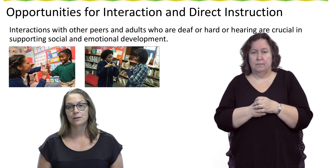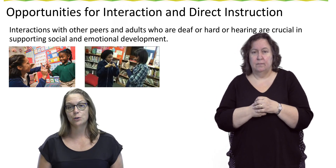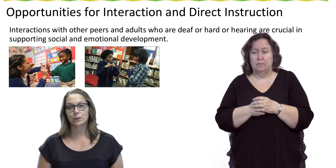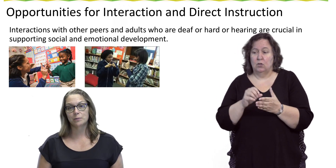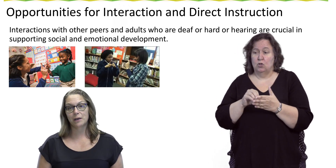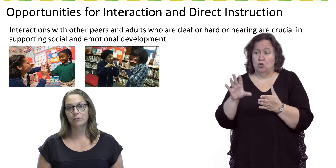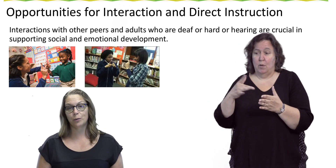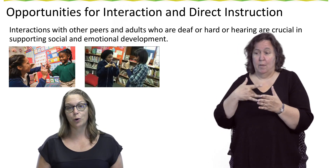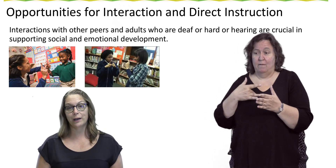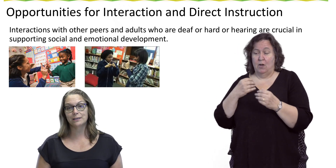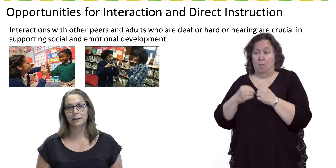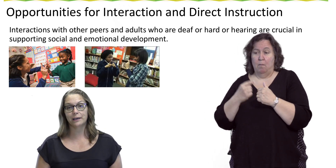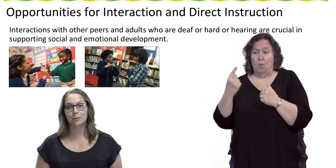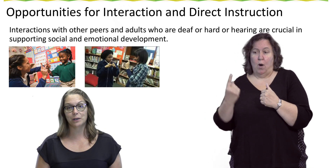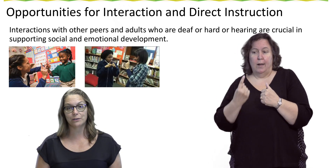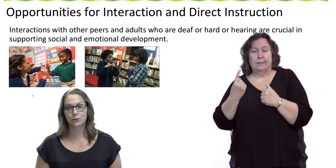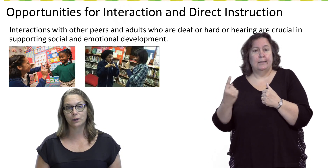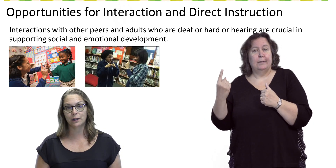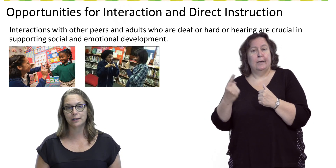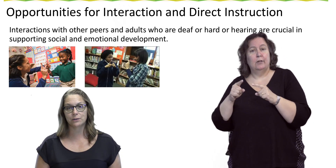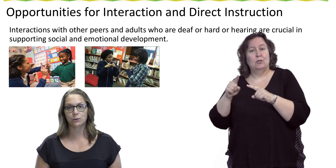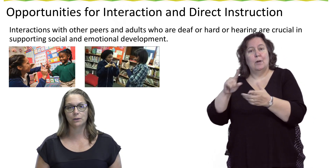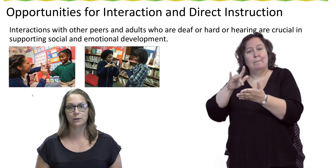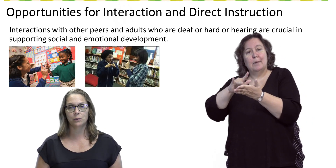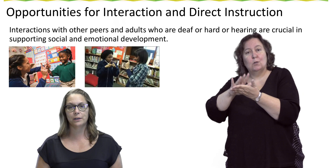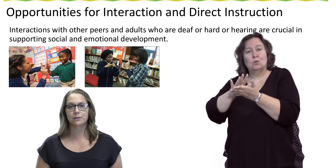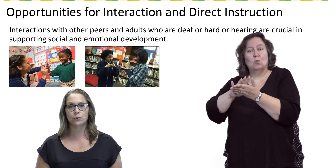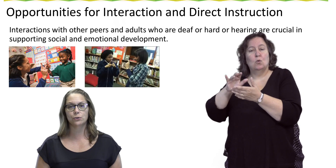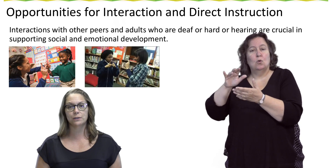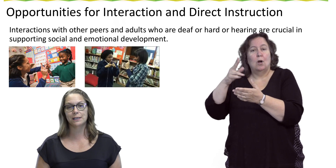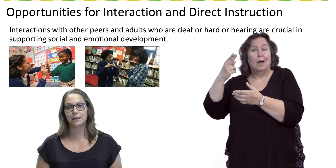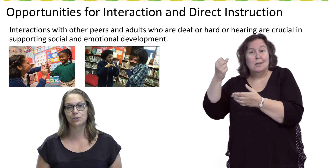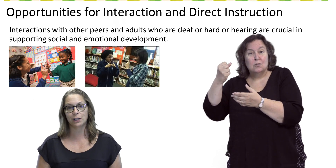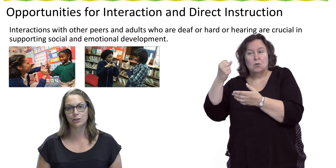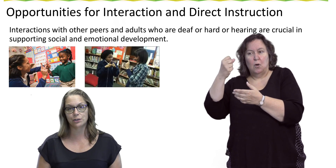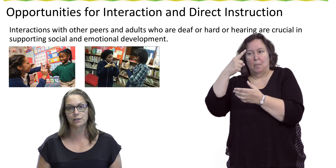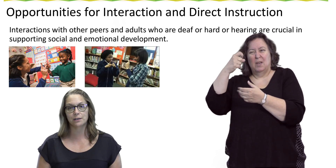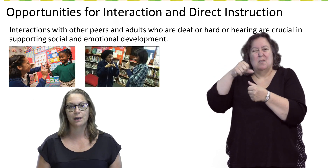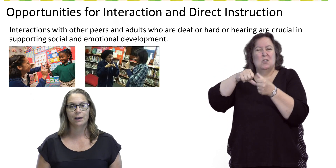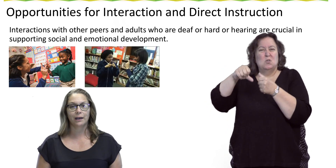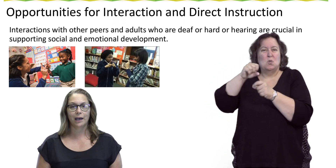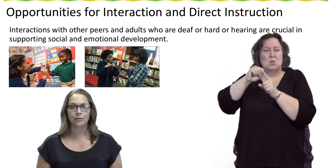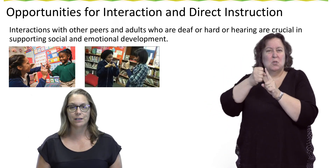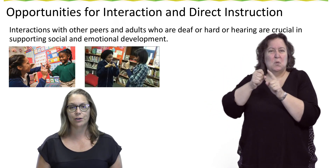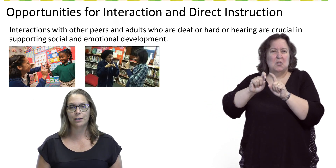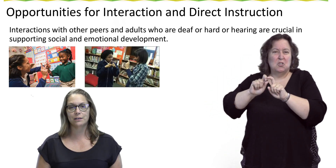Students may feel more isolated in middle school and high school when the social scene changes and cafeterias